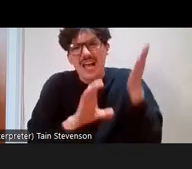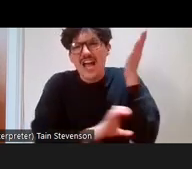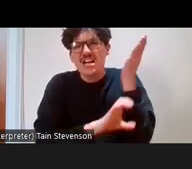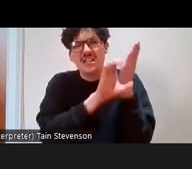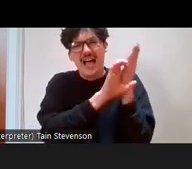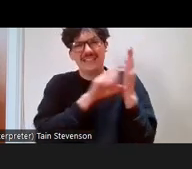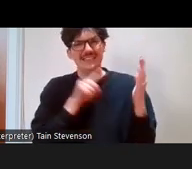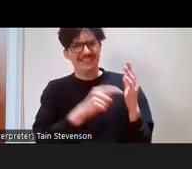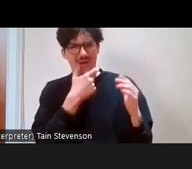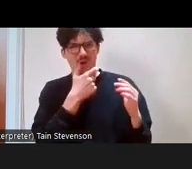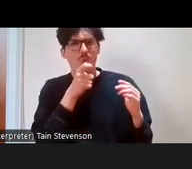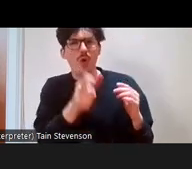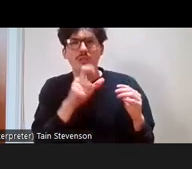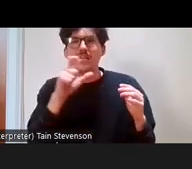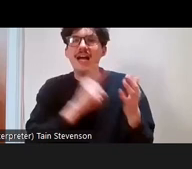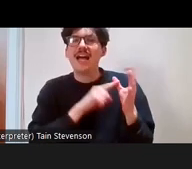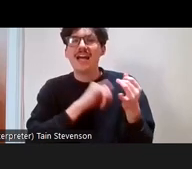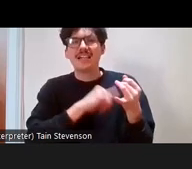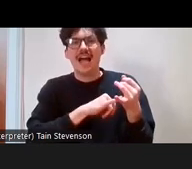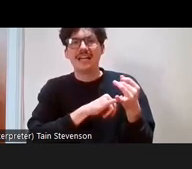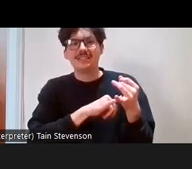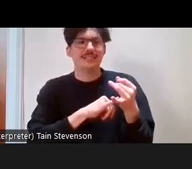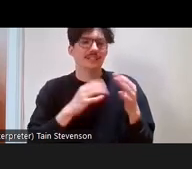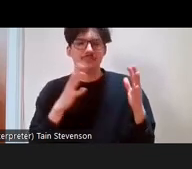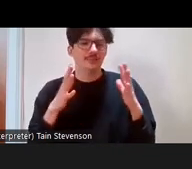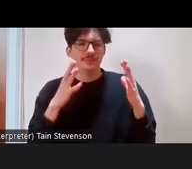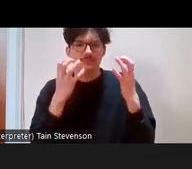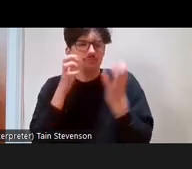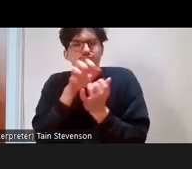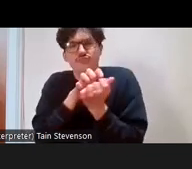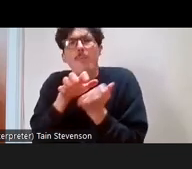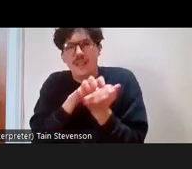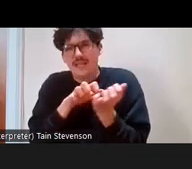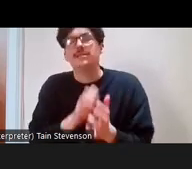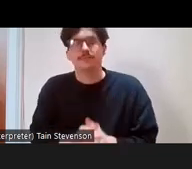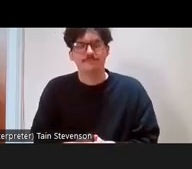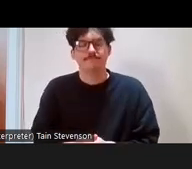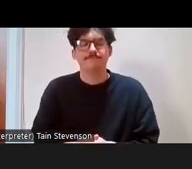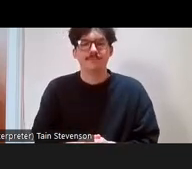a tricky thing to talk about and understand for some people. Brilliant, back to you Fran.